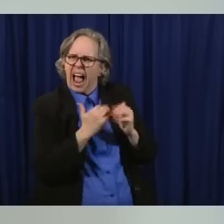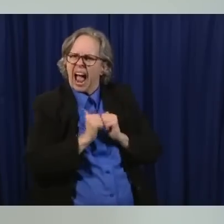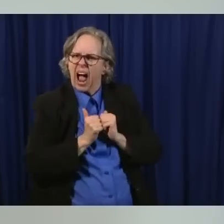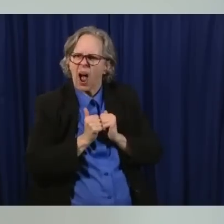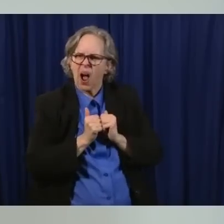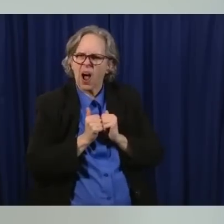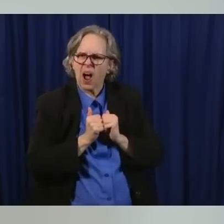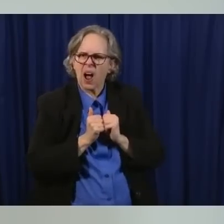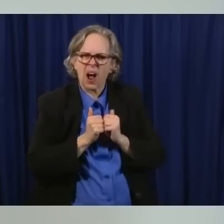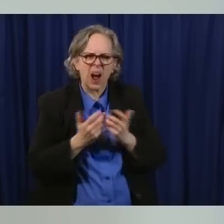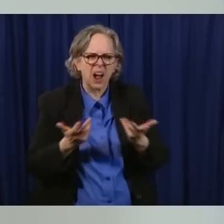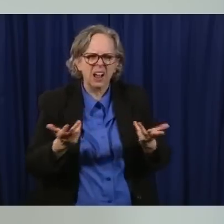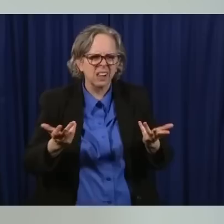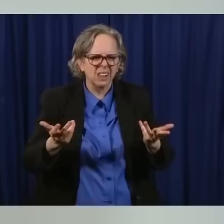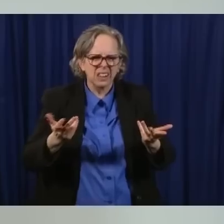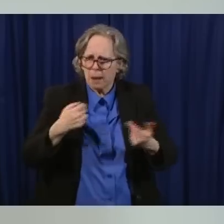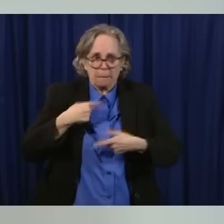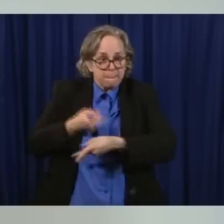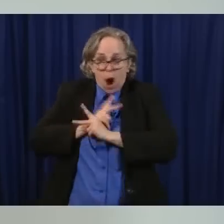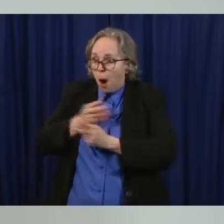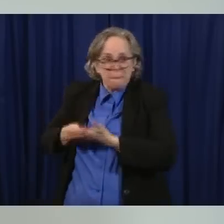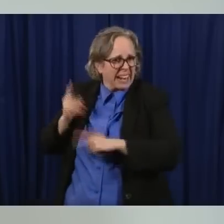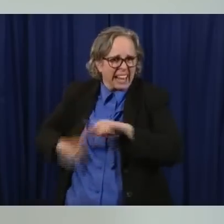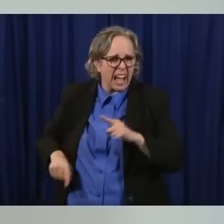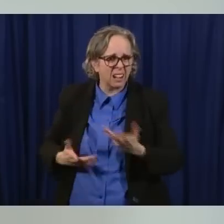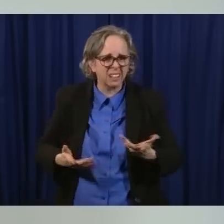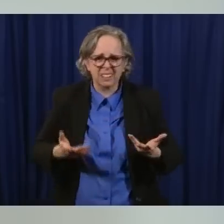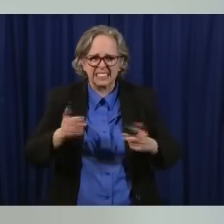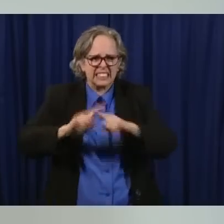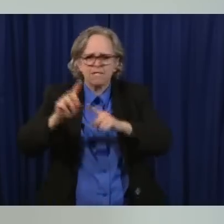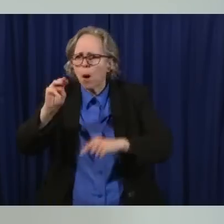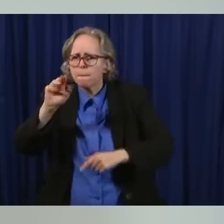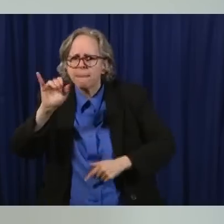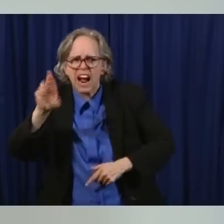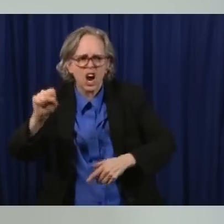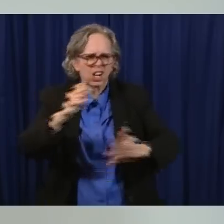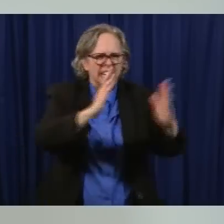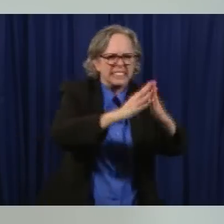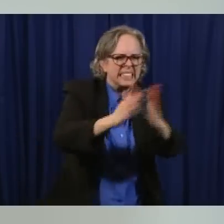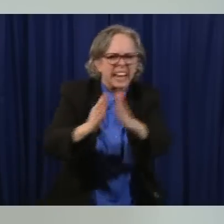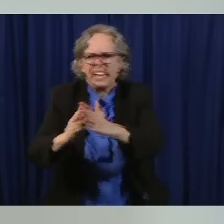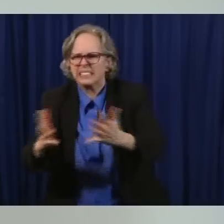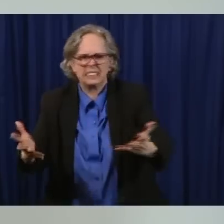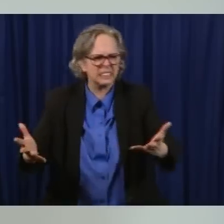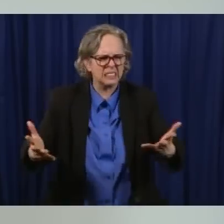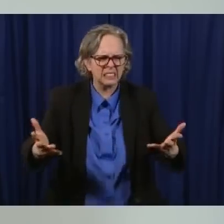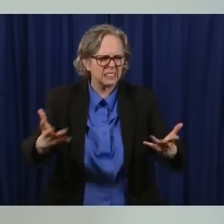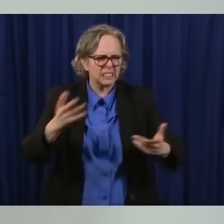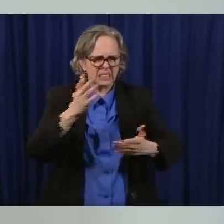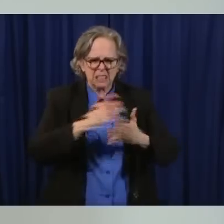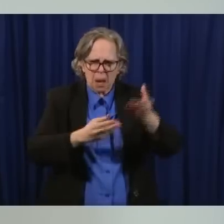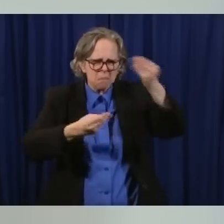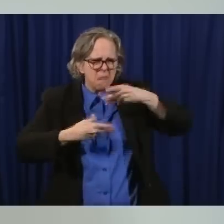HAVE. AS FOR MAYORS AND CITIES, I KNOW REGULAR CONVERSATION THAT